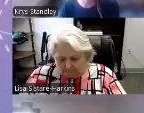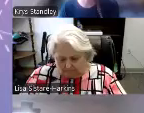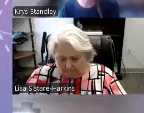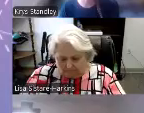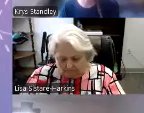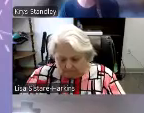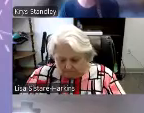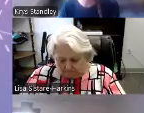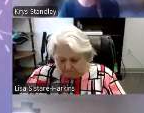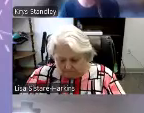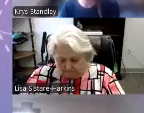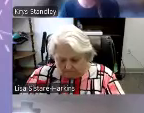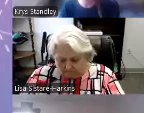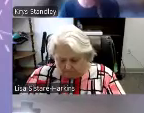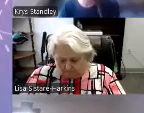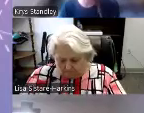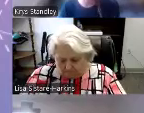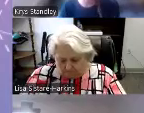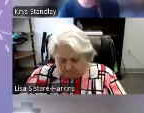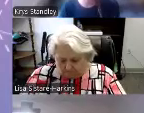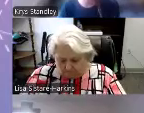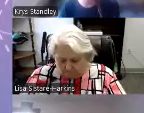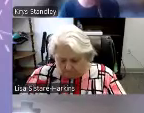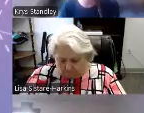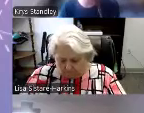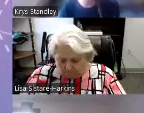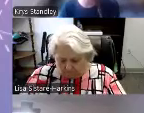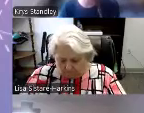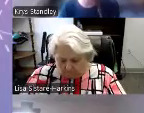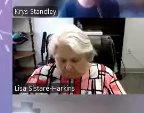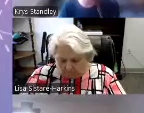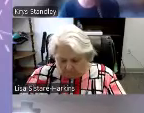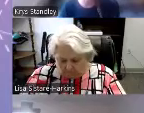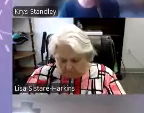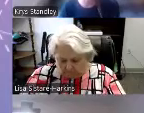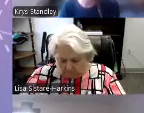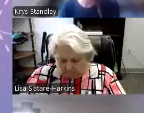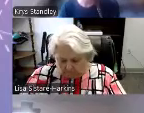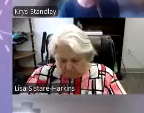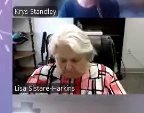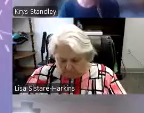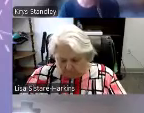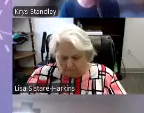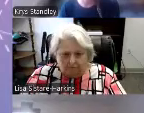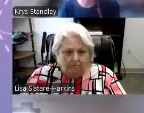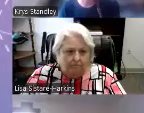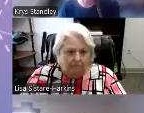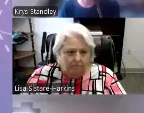when our Institutional Review Board manager suggested